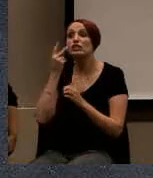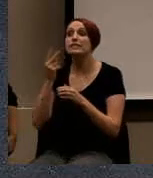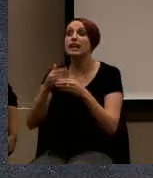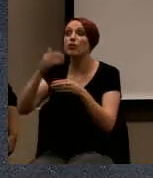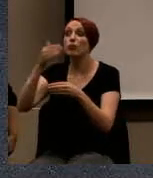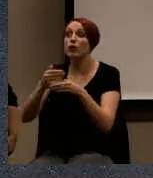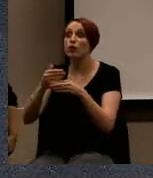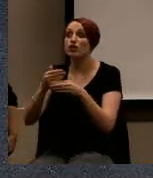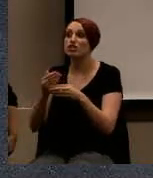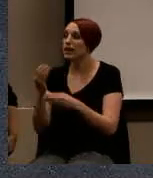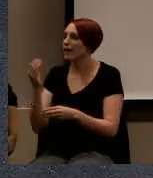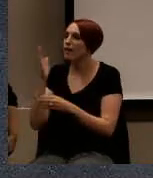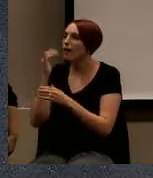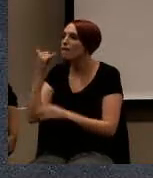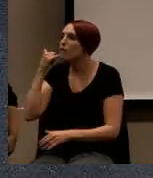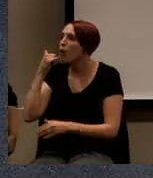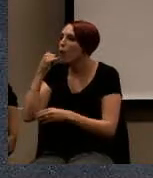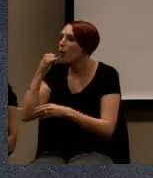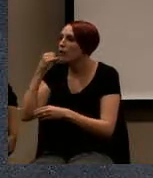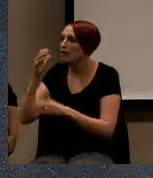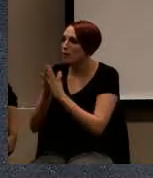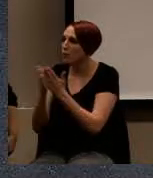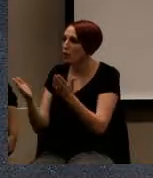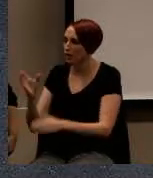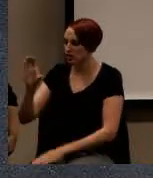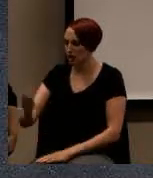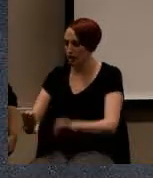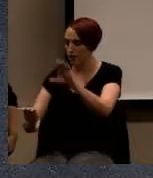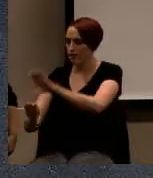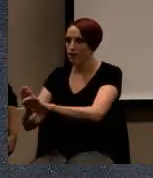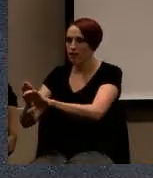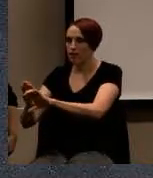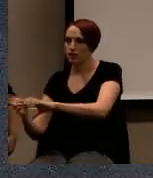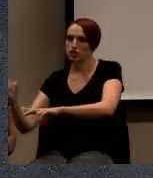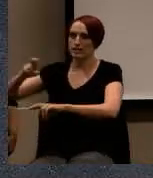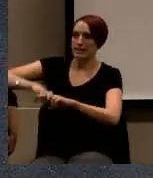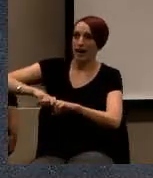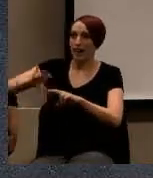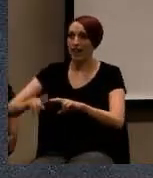Moderator: I think we have one other question here. Female 2: I just wanted to, I'm a Car Fit